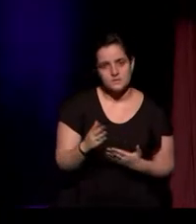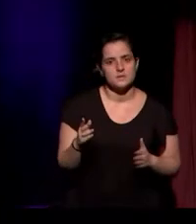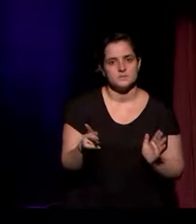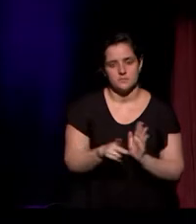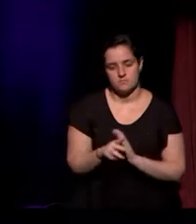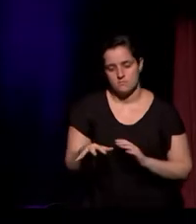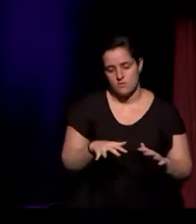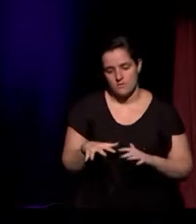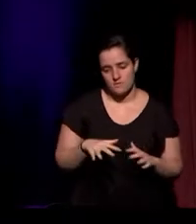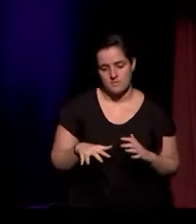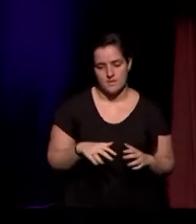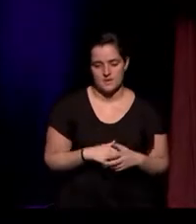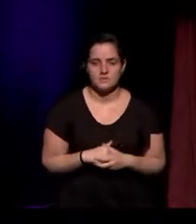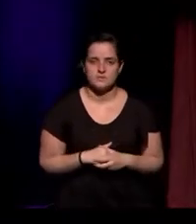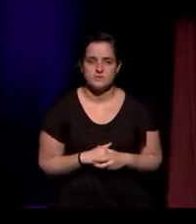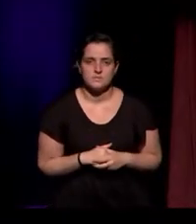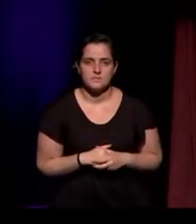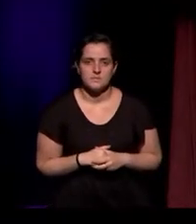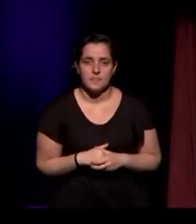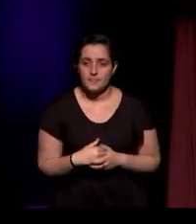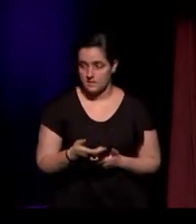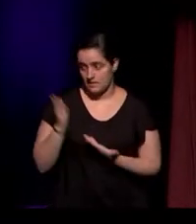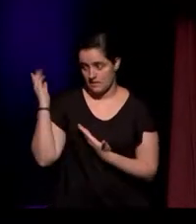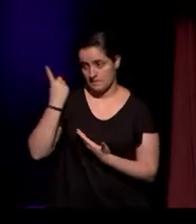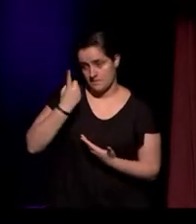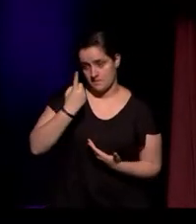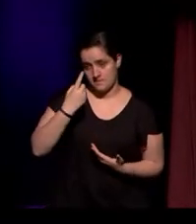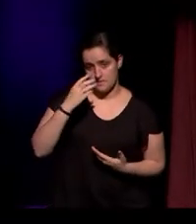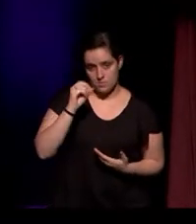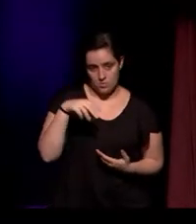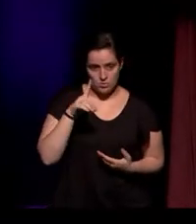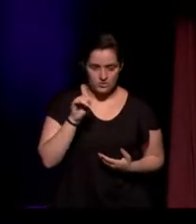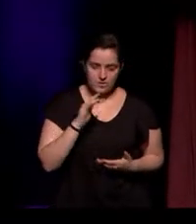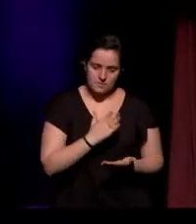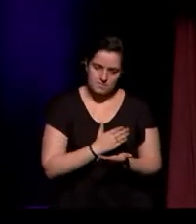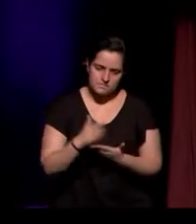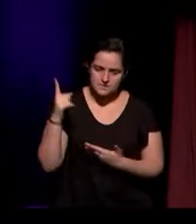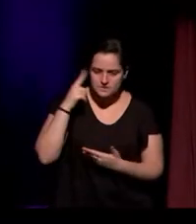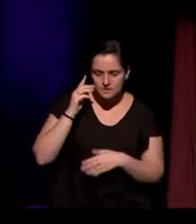In this first Wave one begins to think about the woman’s question,